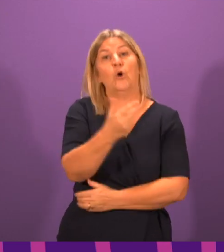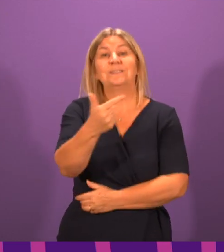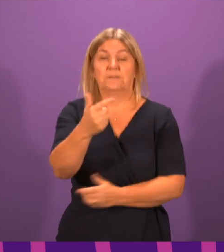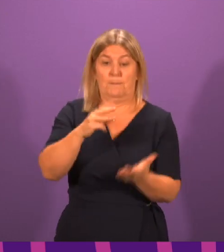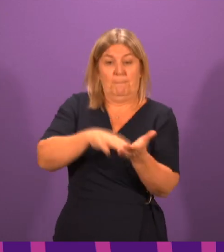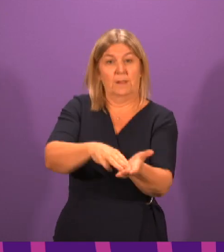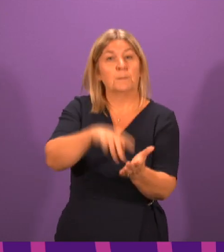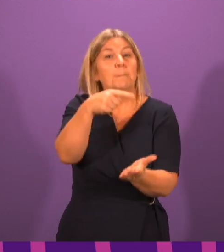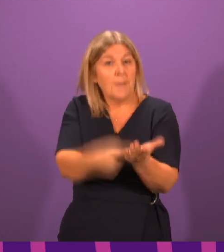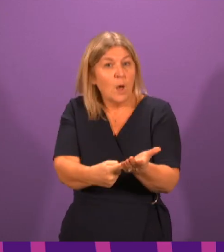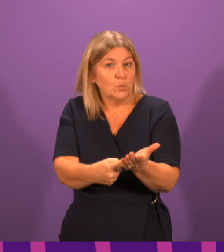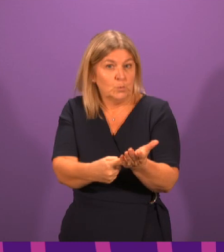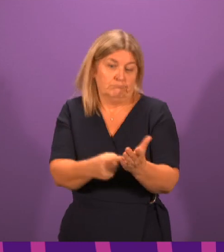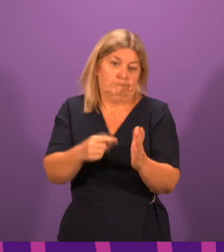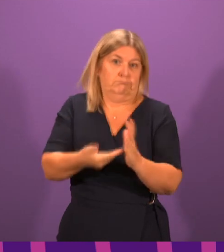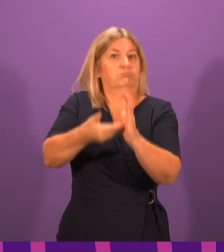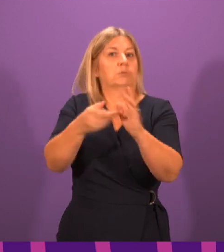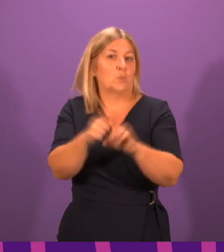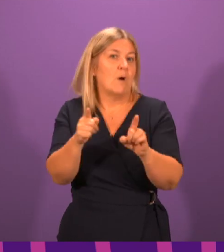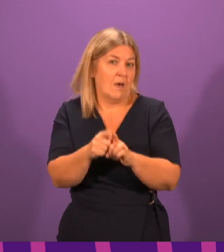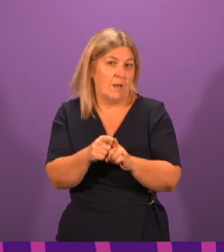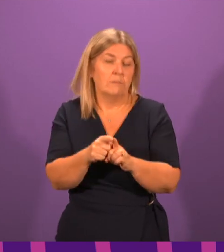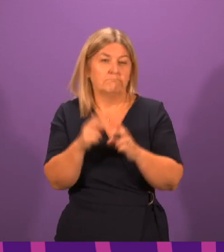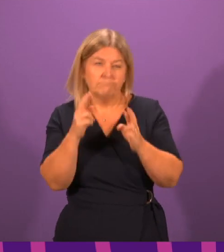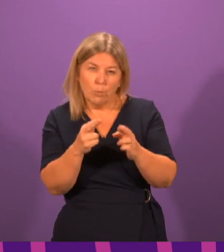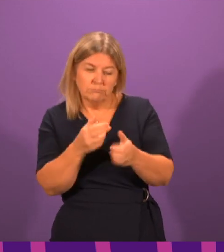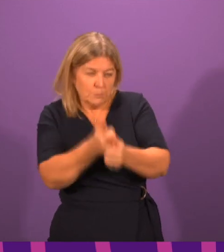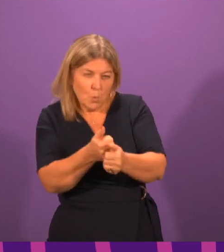to ensure that our health and care services are in the best position to respond